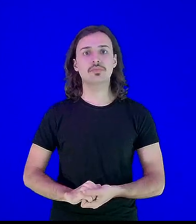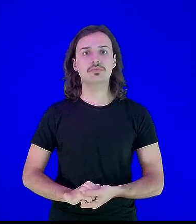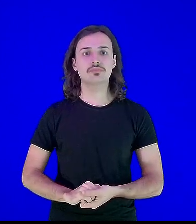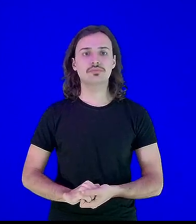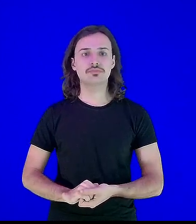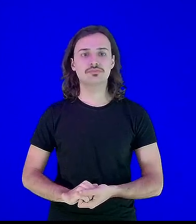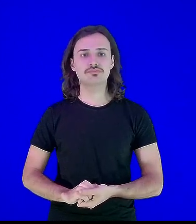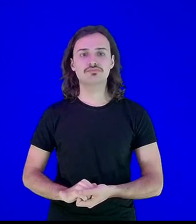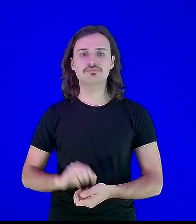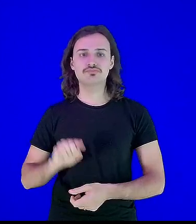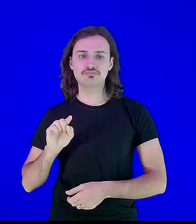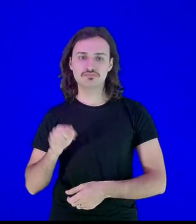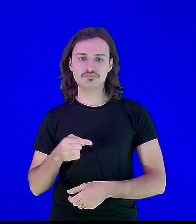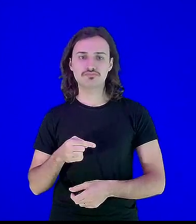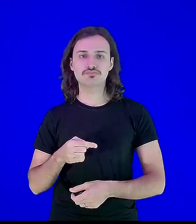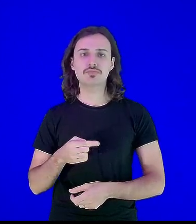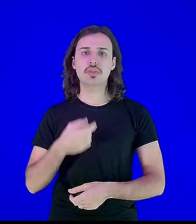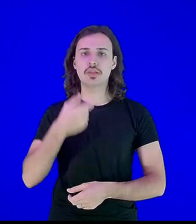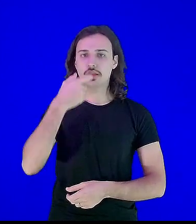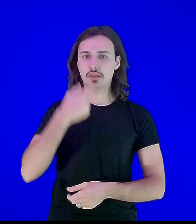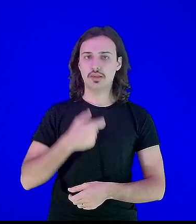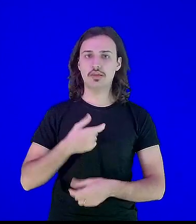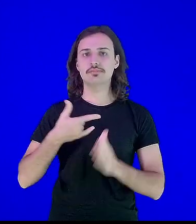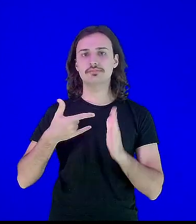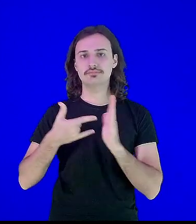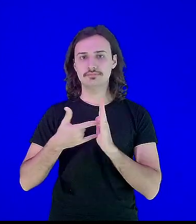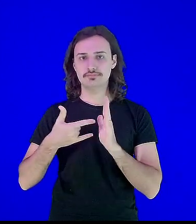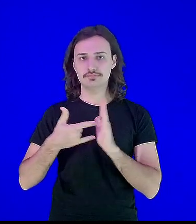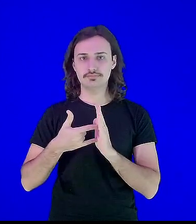"I am a developer" I'm going to add a full stop here